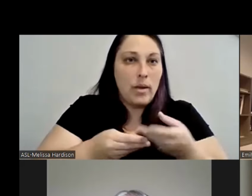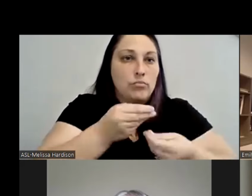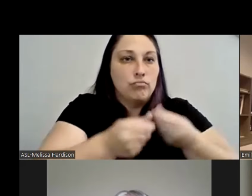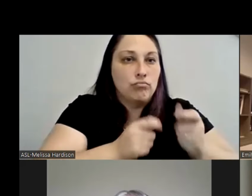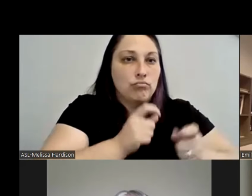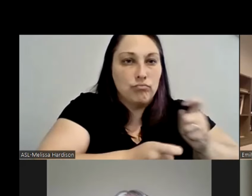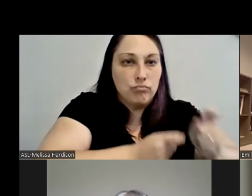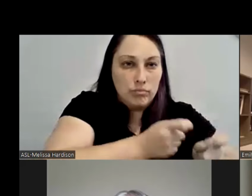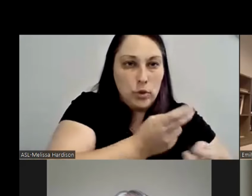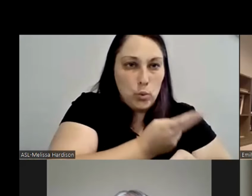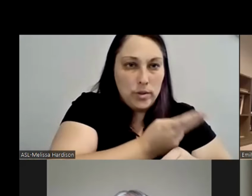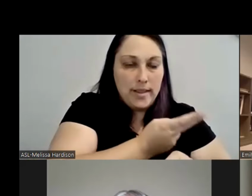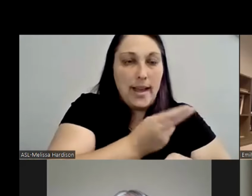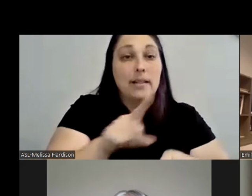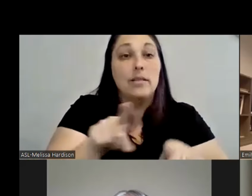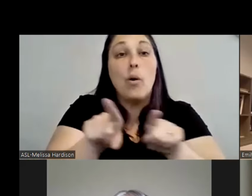But often, people do not know where to turn for help.